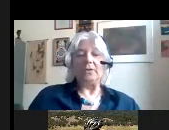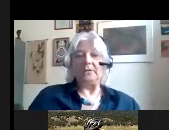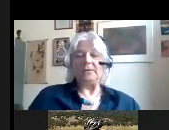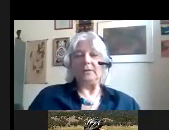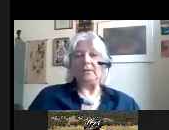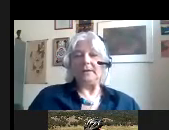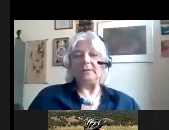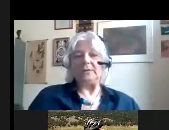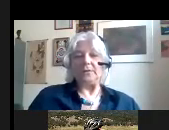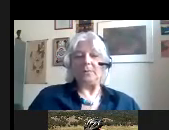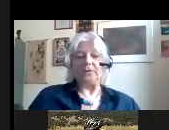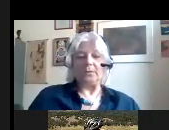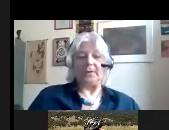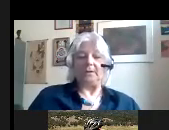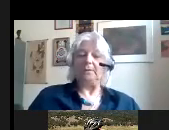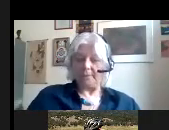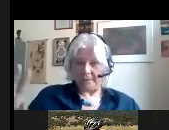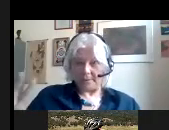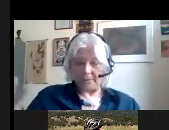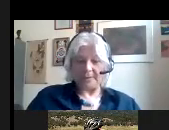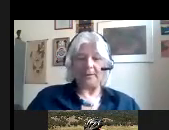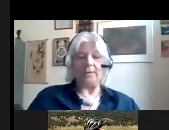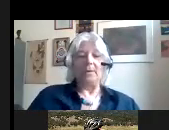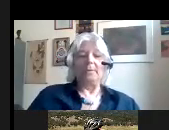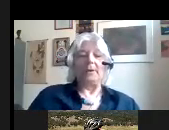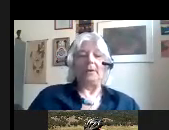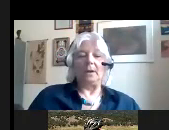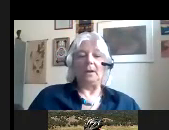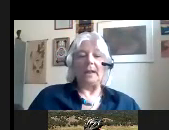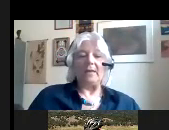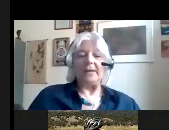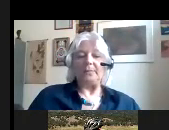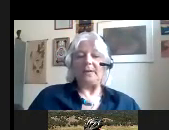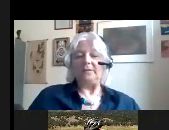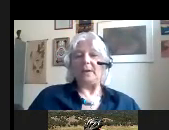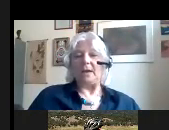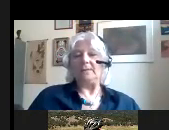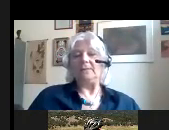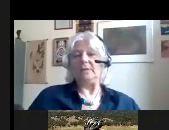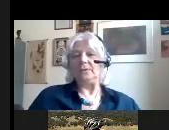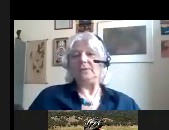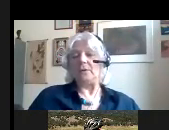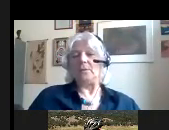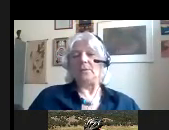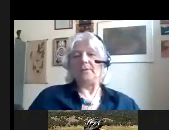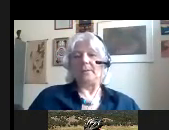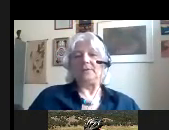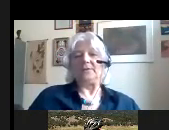And you don't necessarily need to do much with it, depending on what they tell you, but allow that space and time to do so, for them to tell their